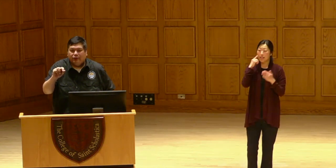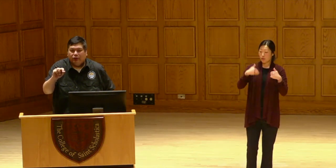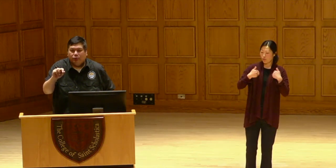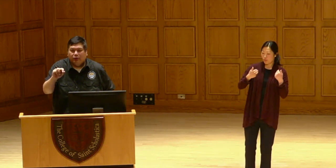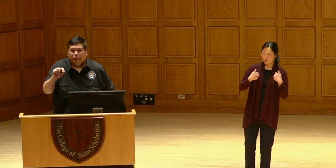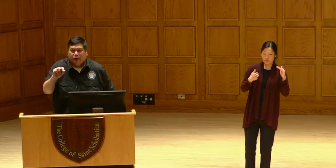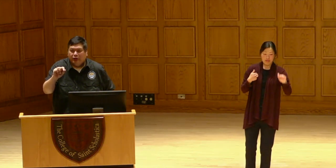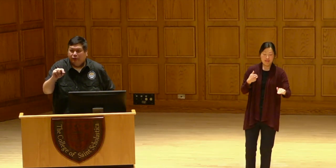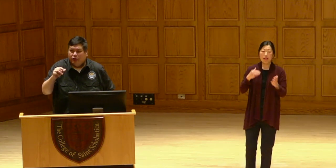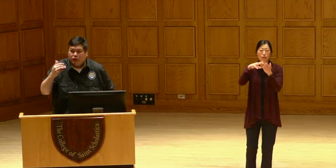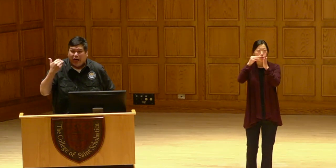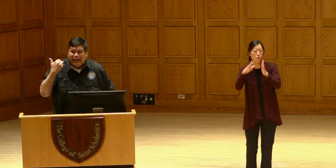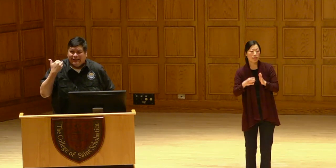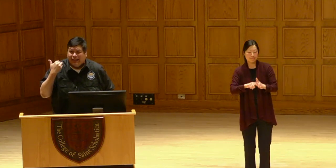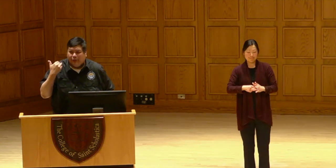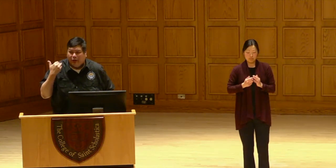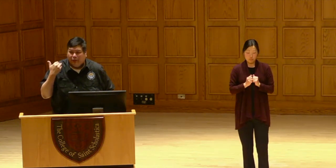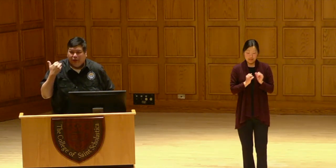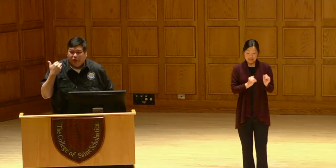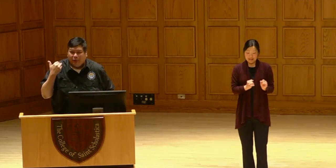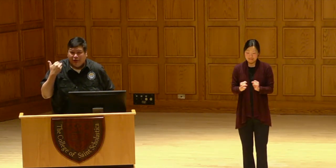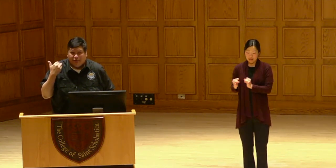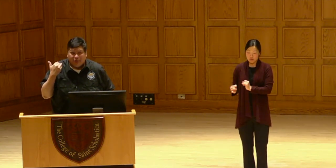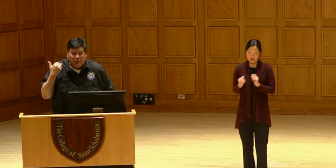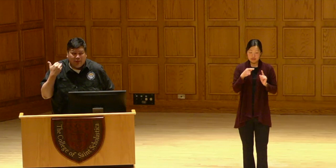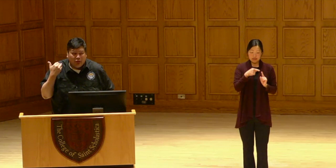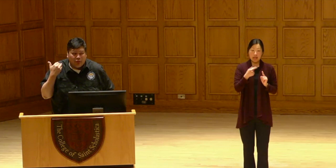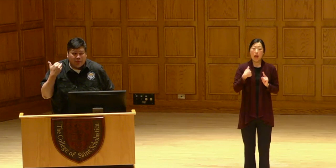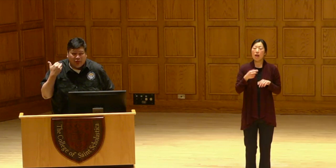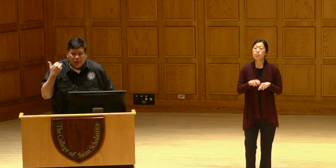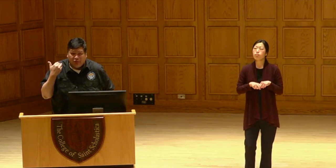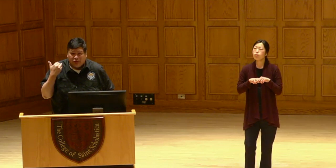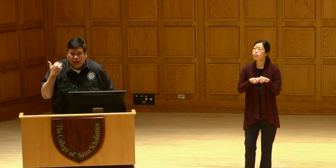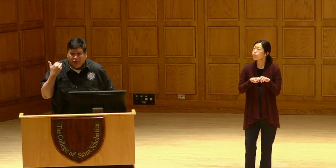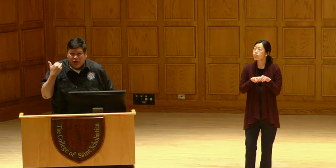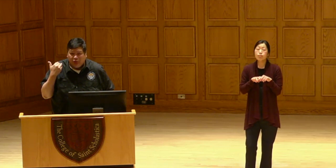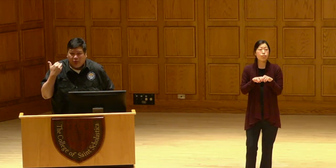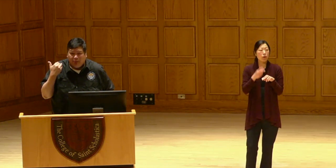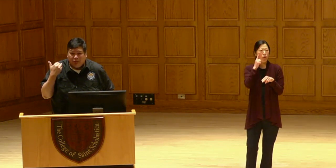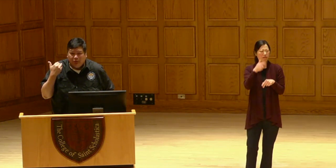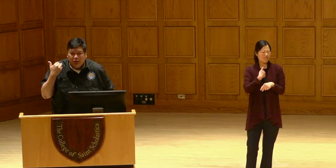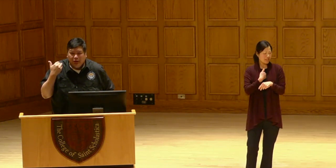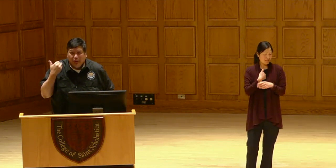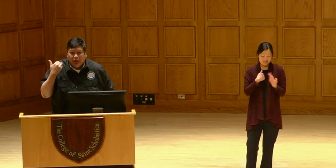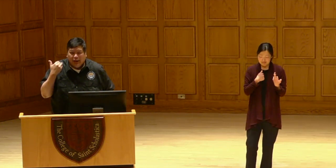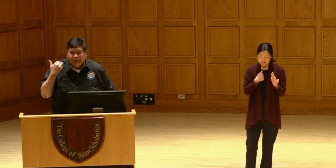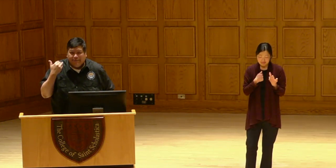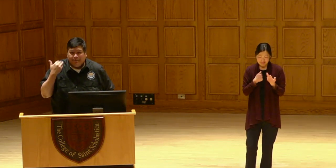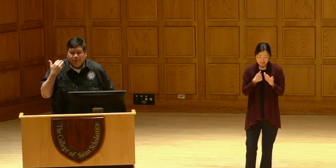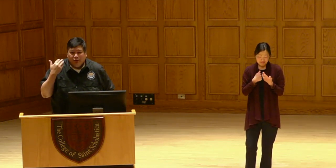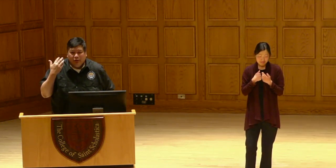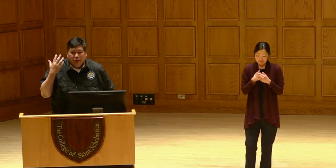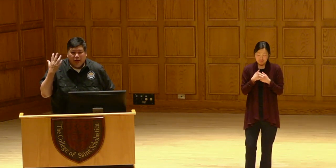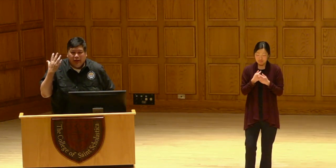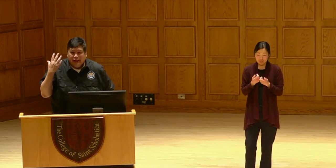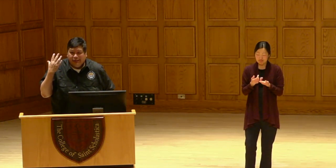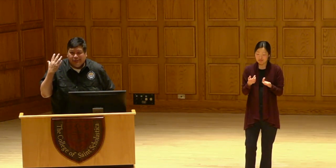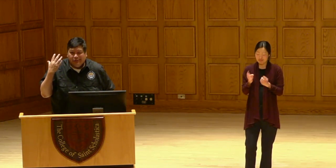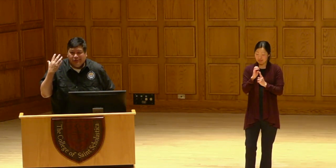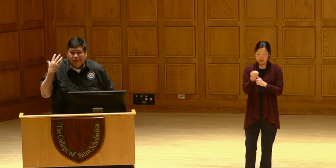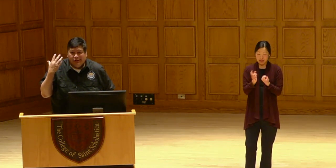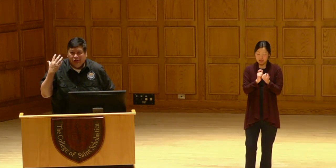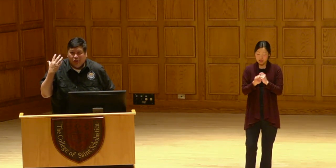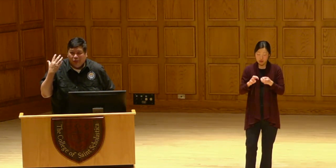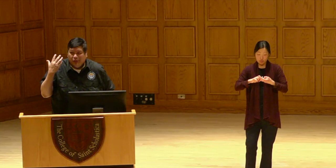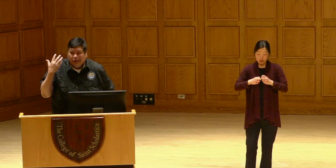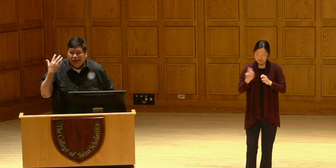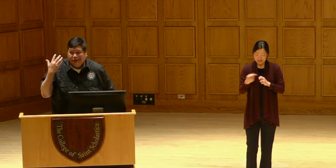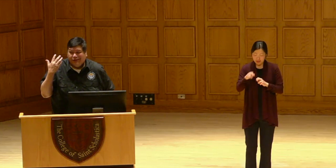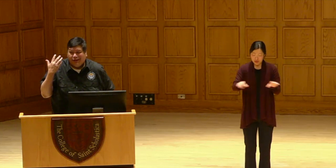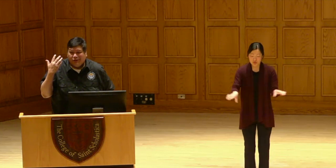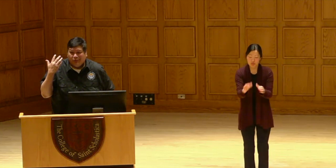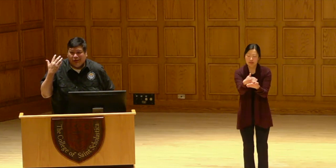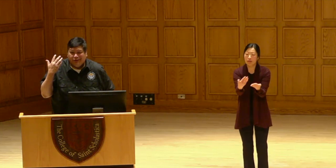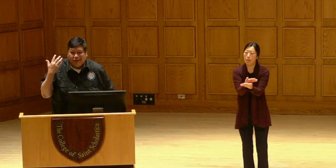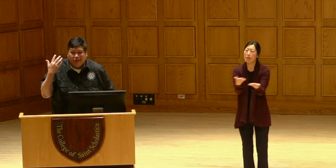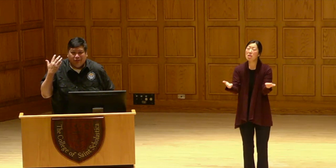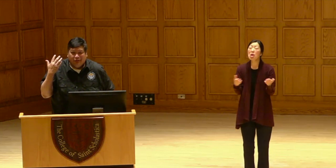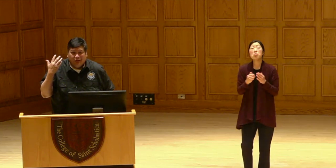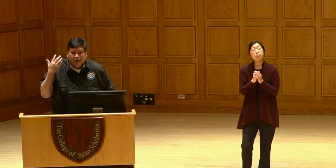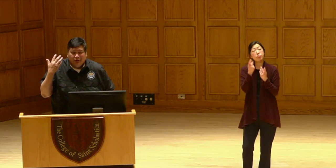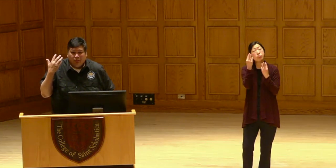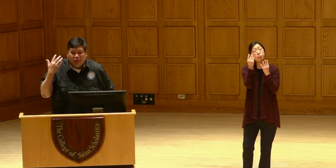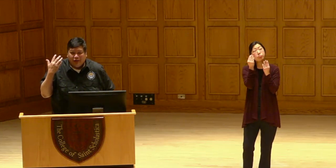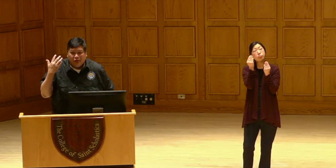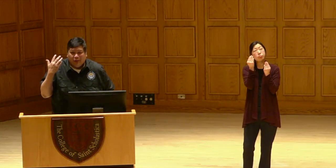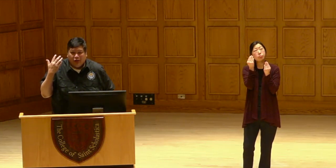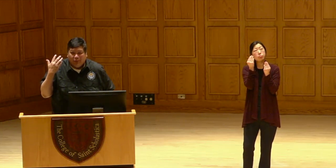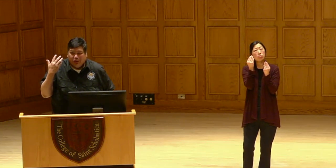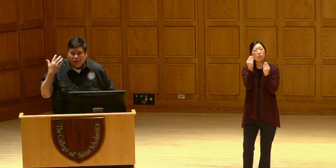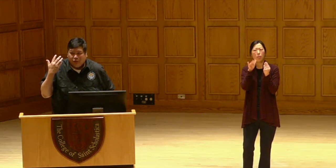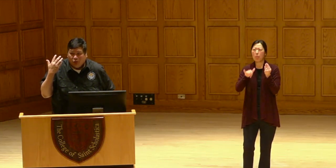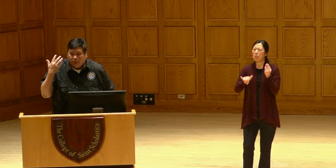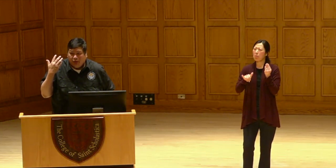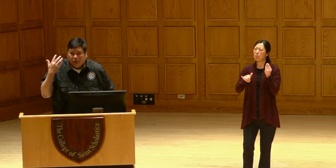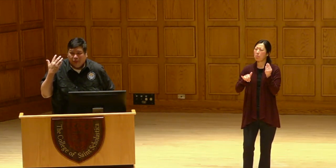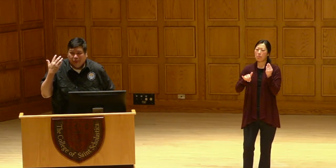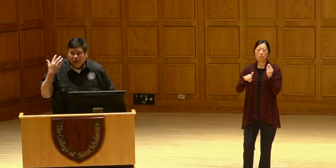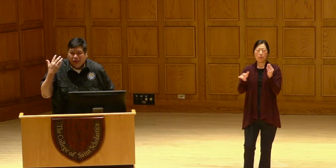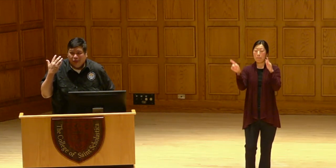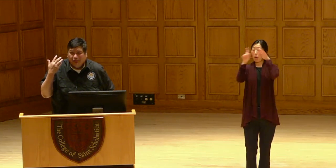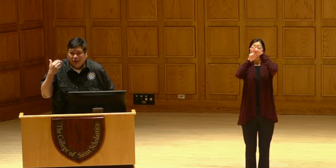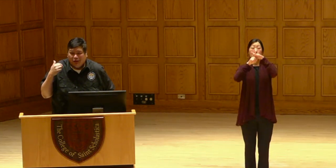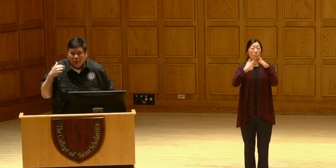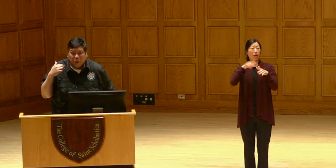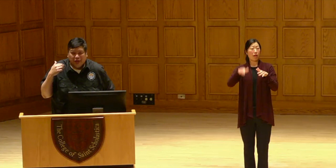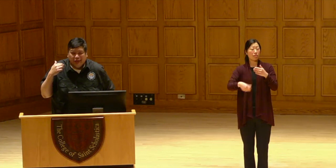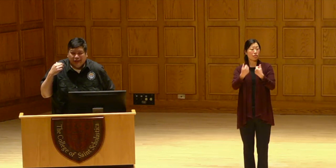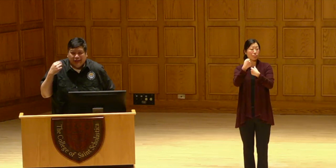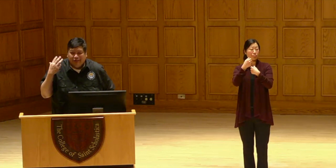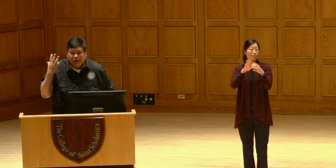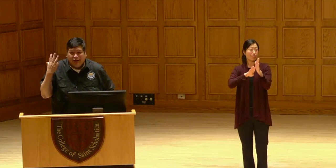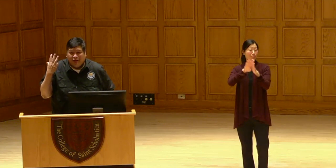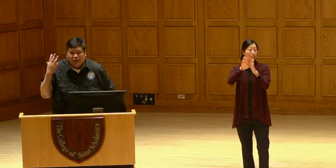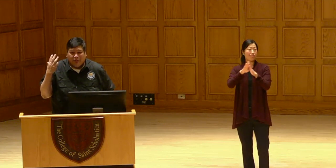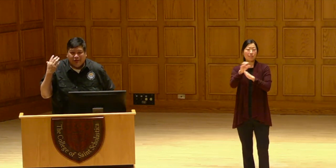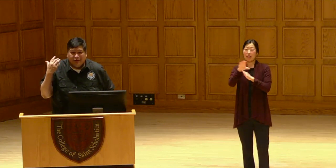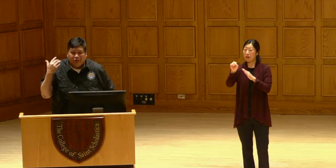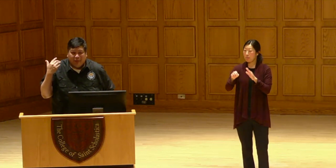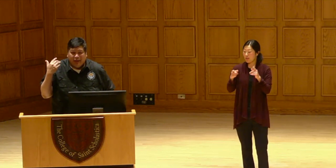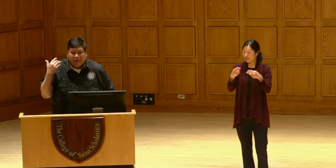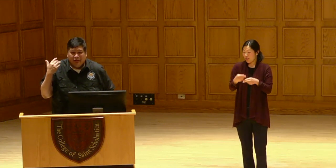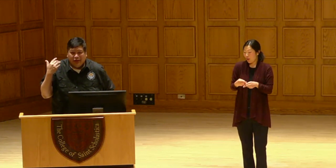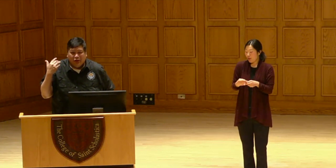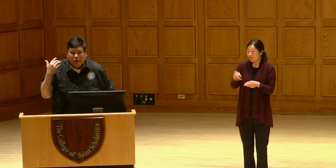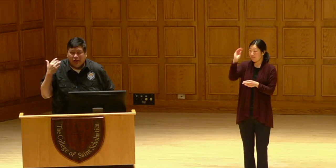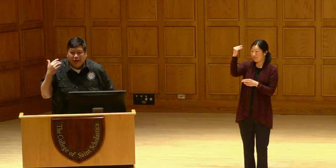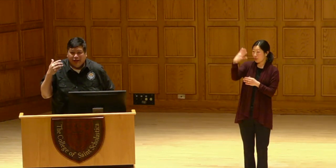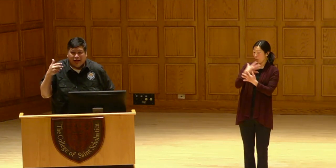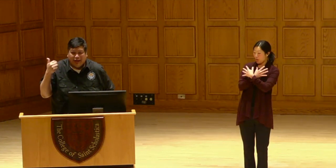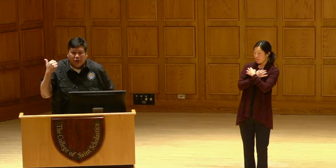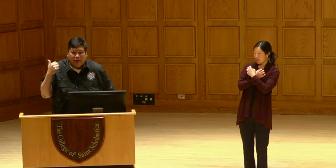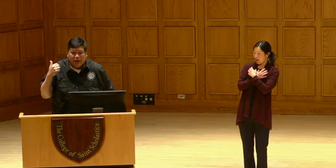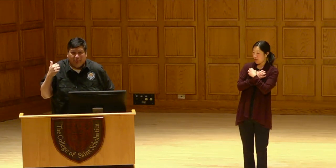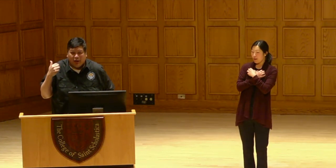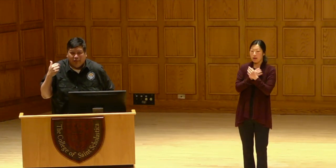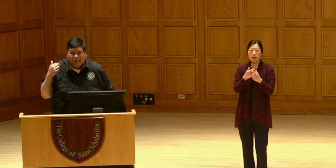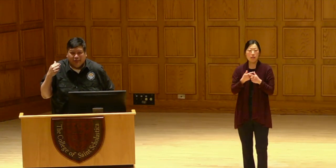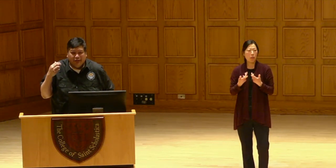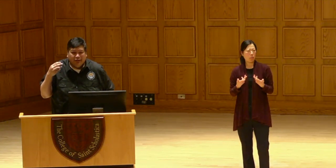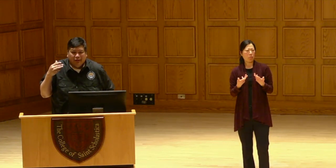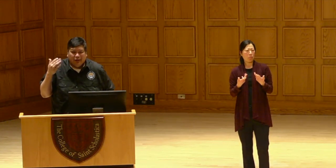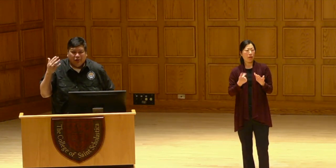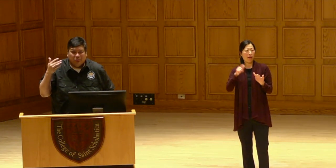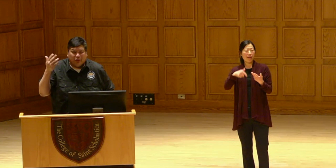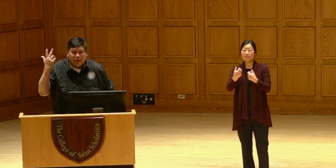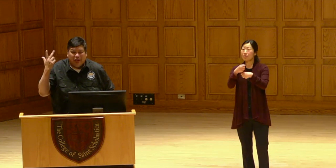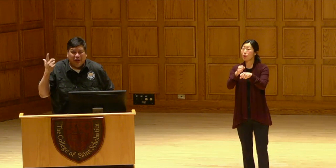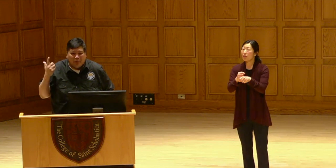sow lascar do to build support for the problems?